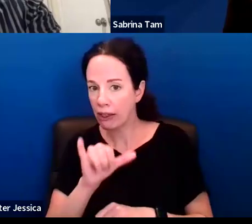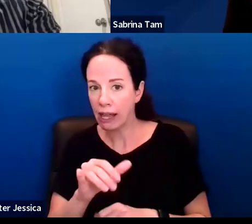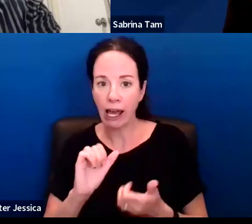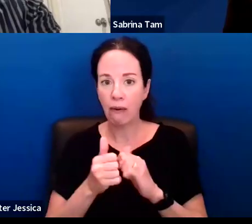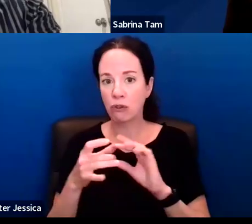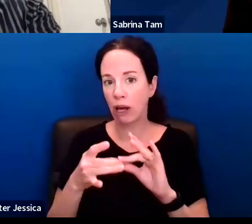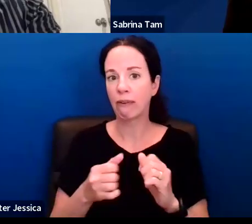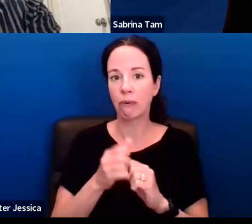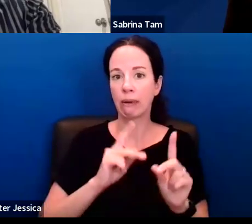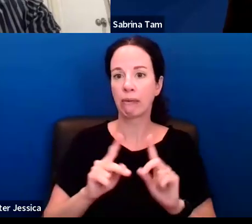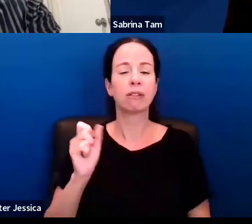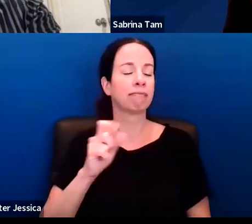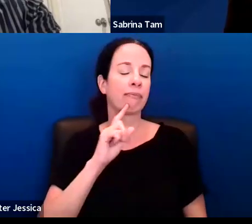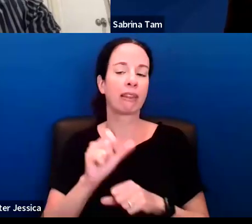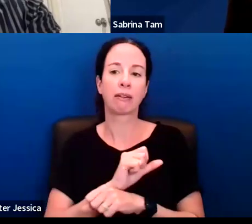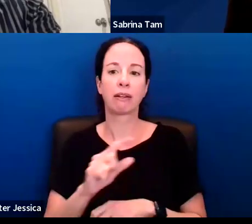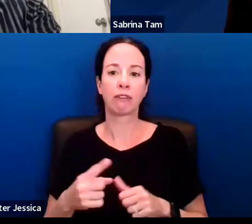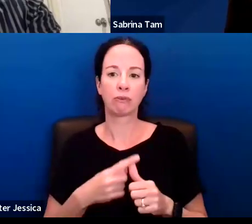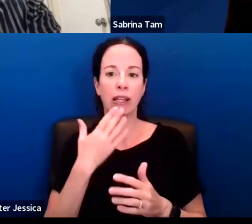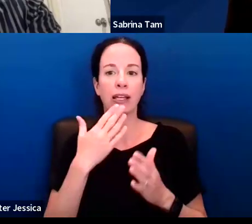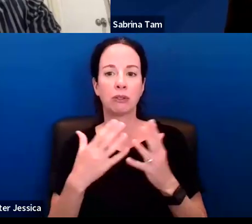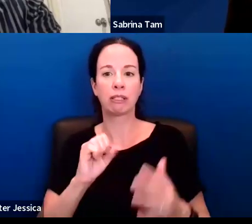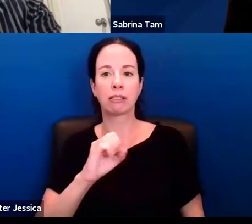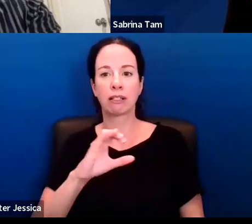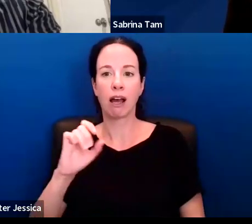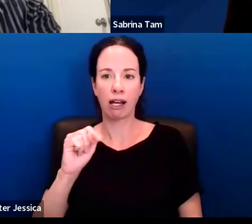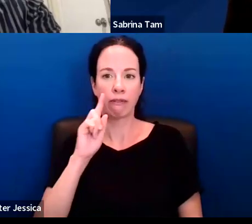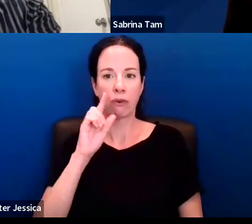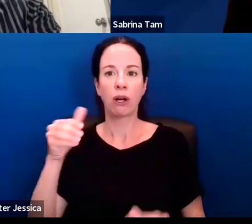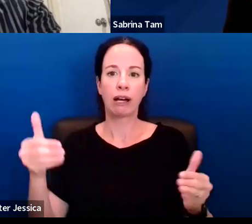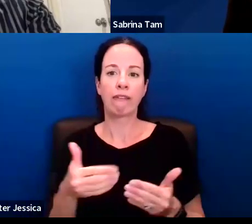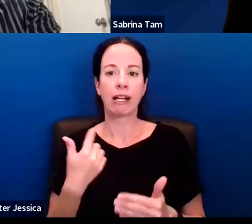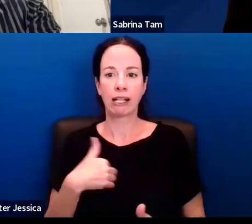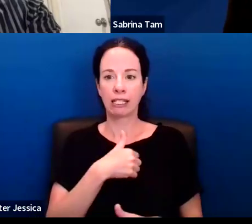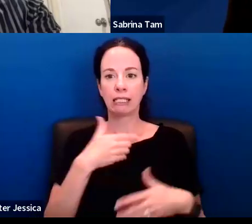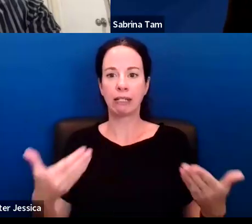Yeah, absolutely. First of all, thanks so much, Scott, for inviting us to be here and share with